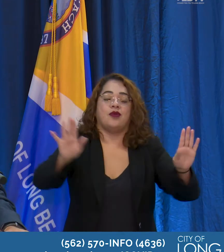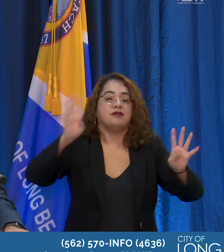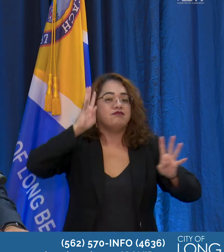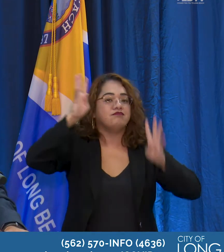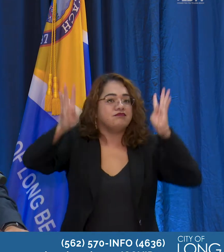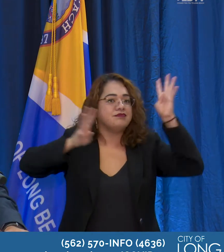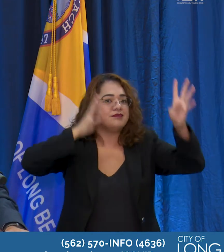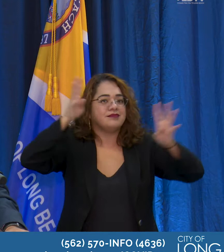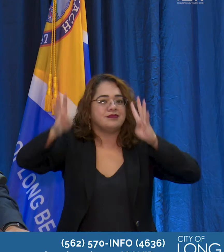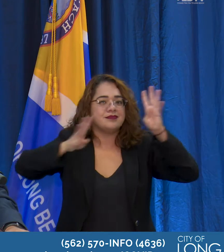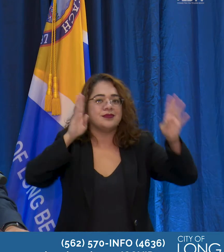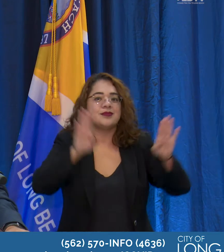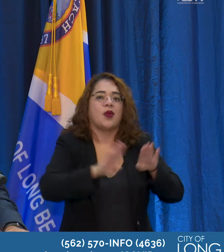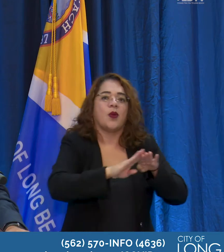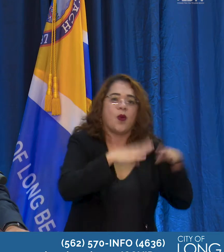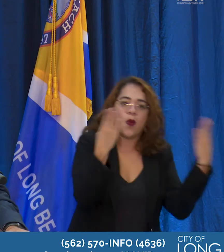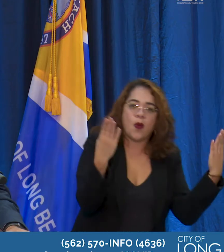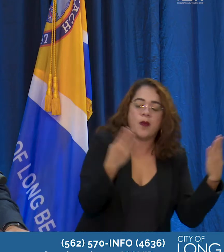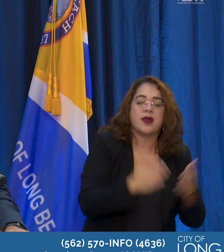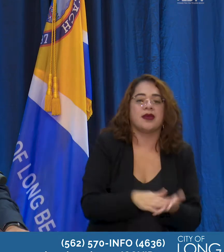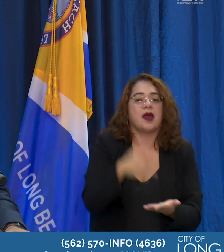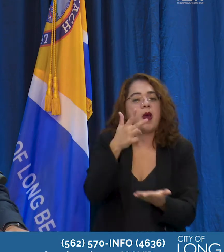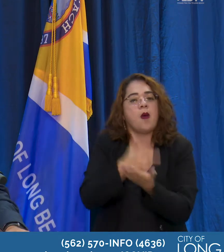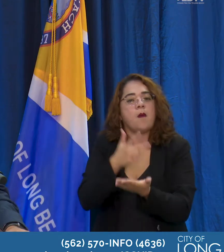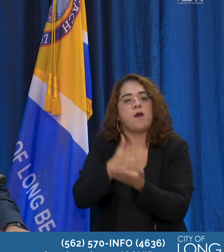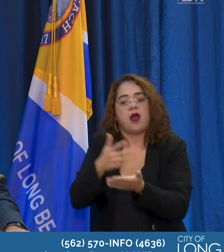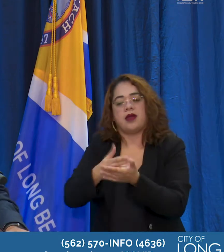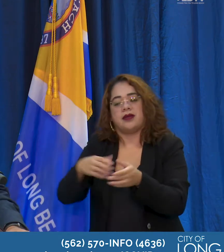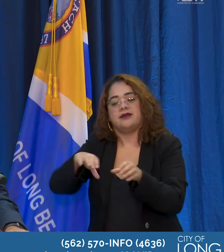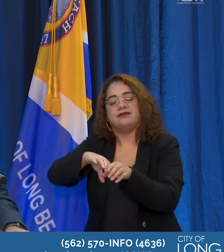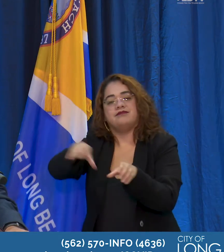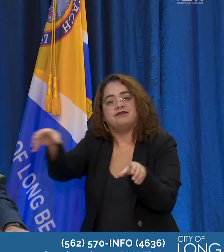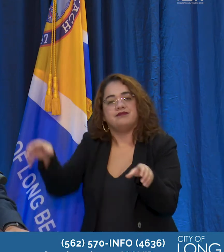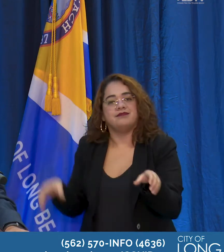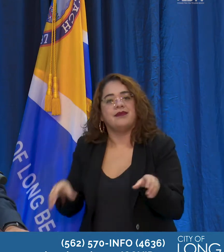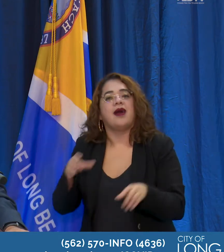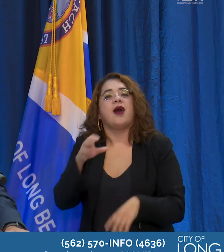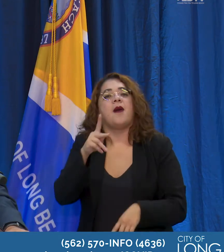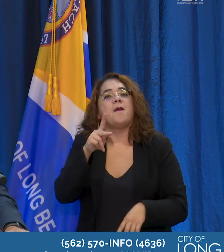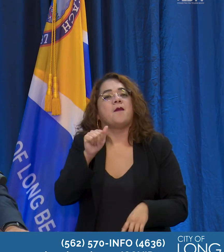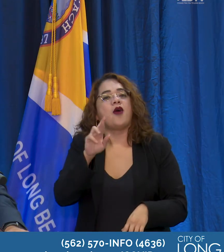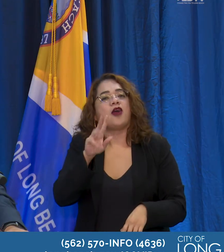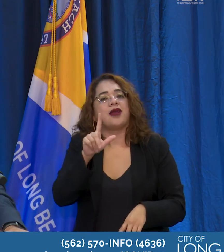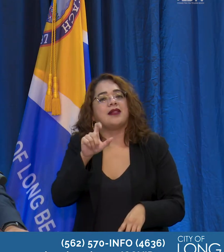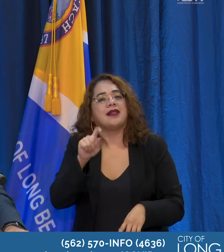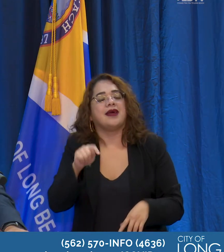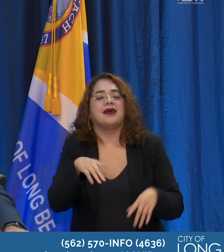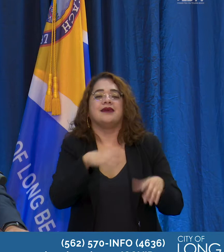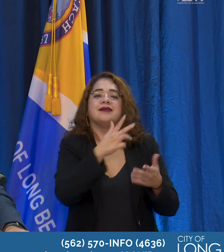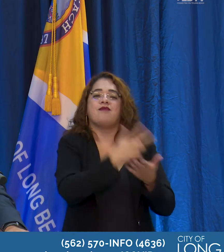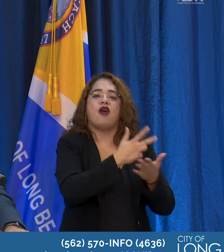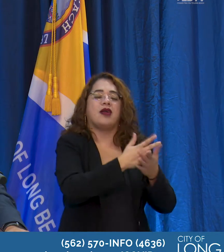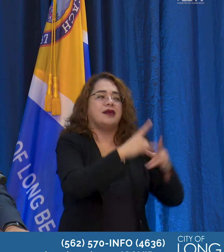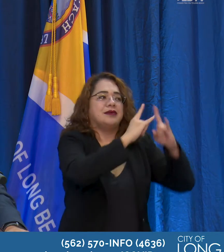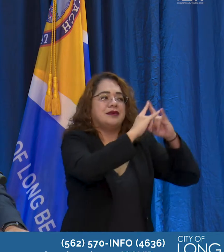in, in opening and using parking lots and parklets to continue business. We have now over 200 I believe in